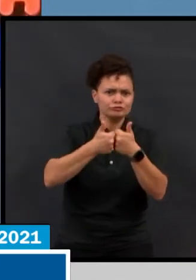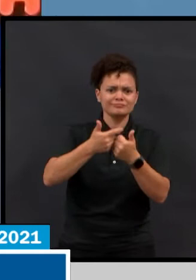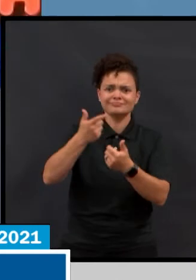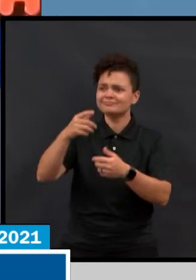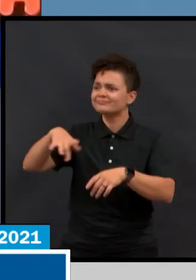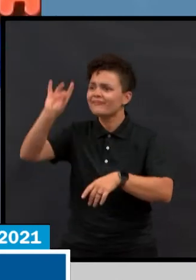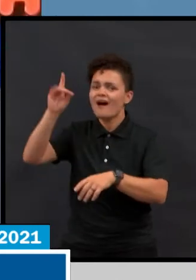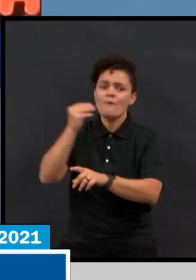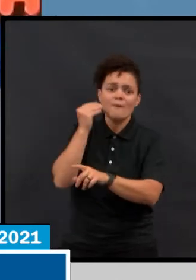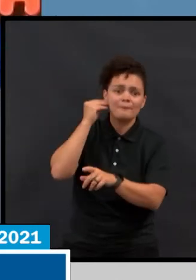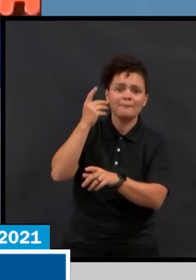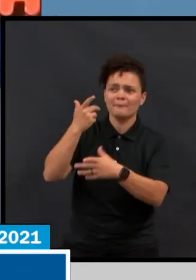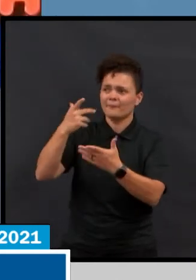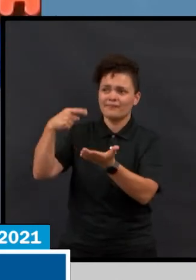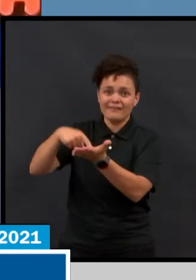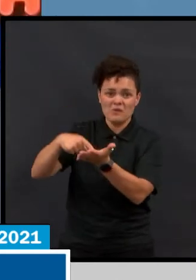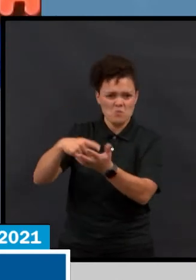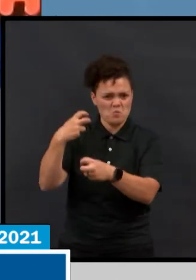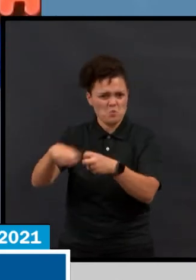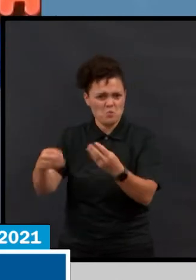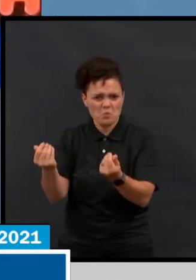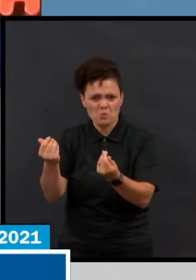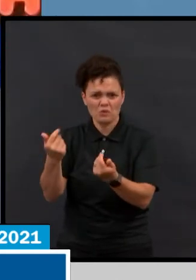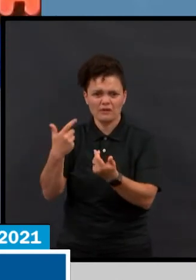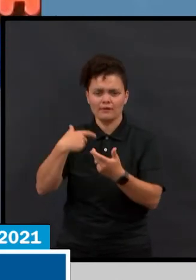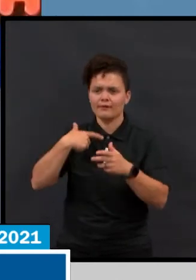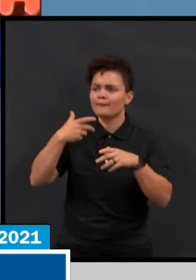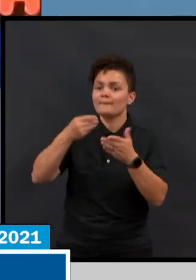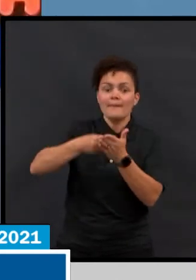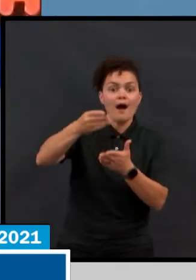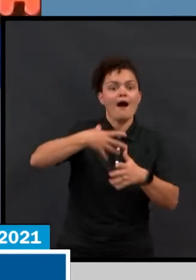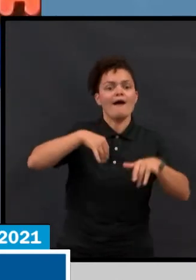be able to age in place and generate wealth one of those opportunities is what's known